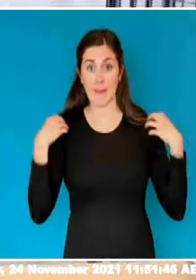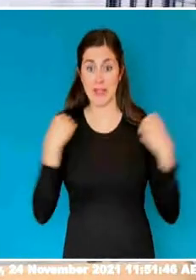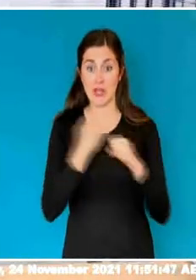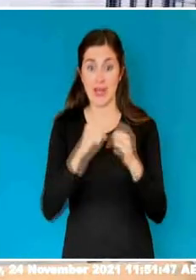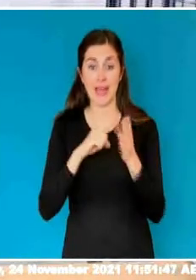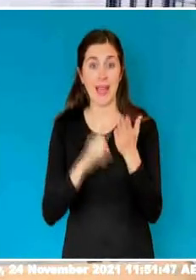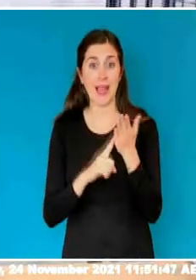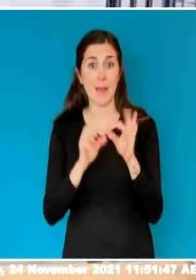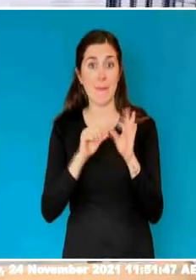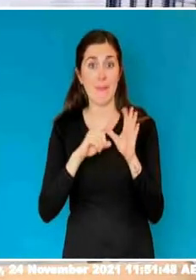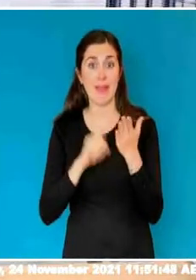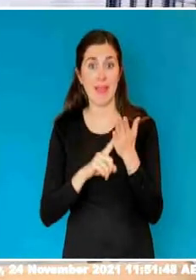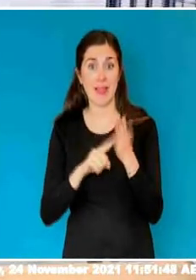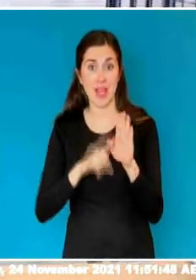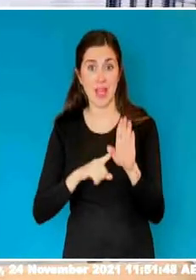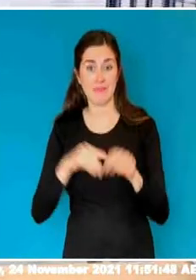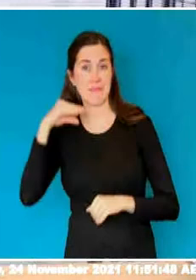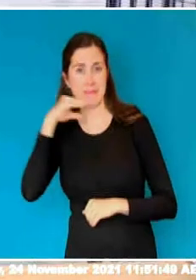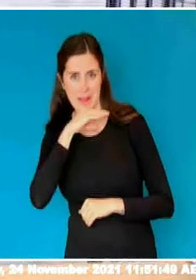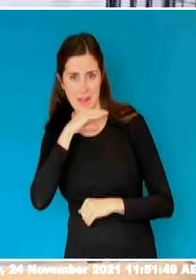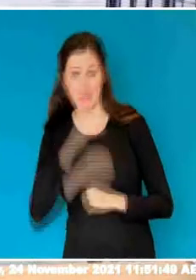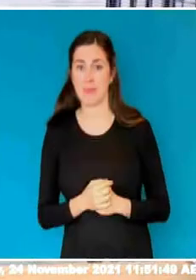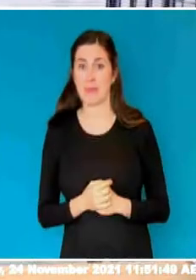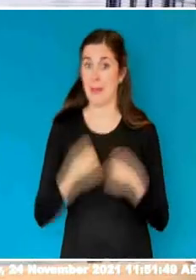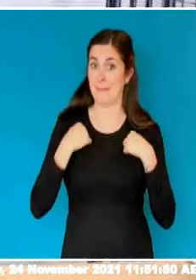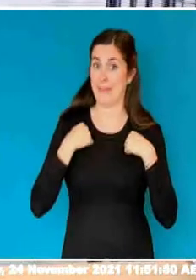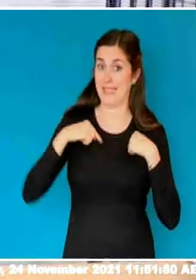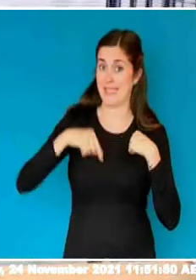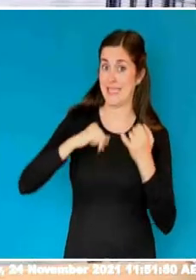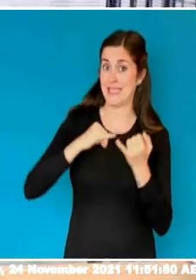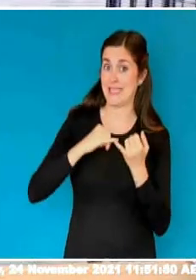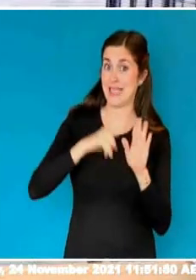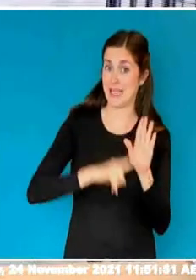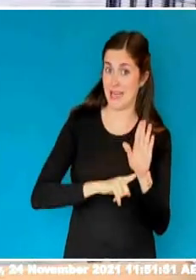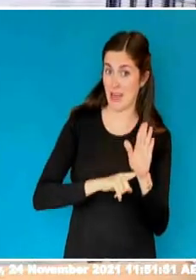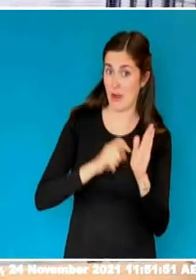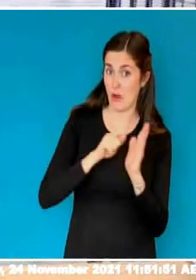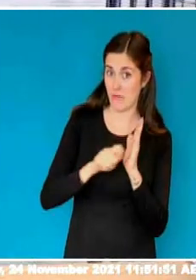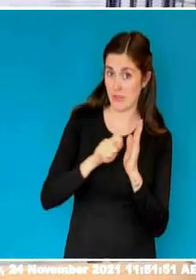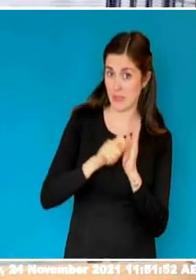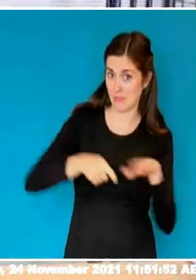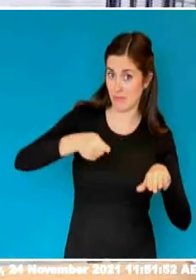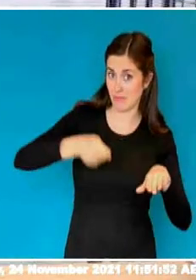from Melbourne. I'm in the Sydney hearing room together with Commissioner Ryan on my